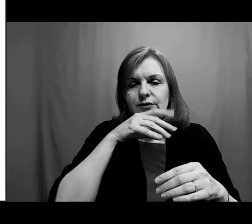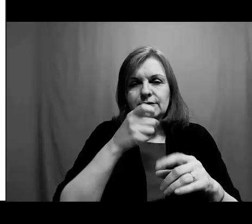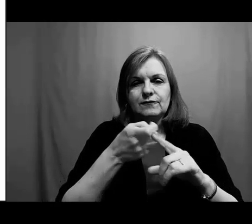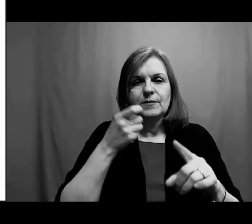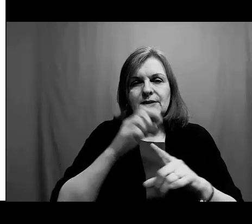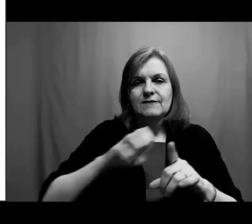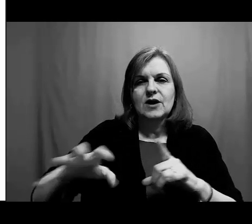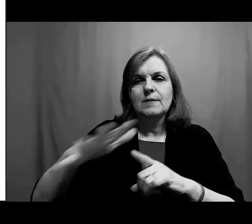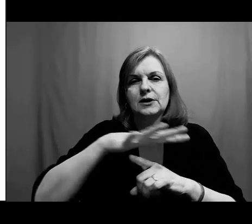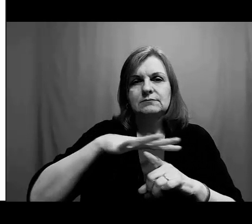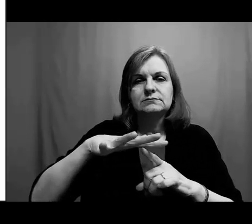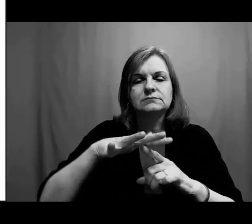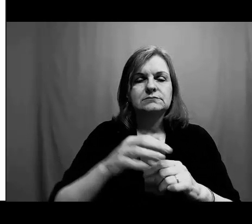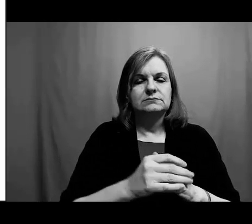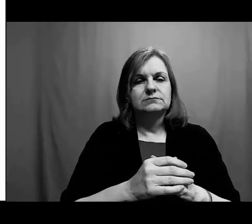pollutants in the environment